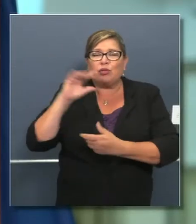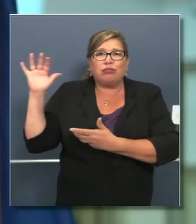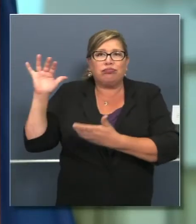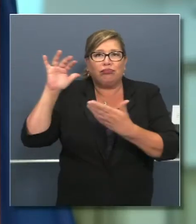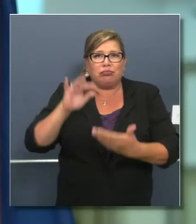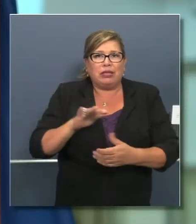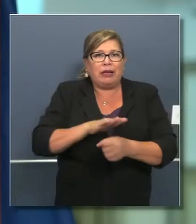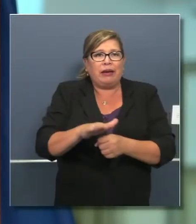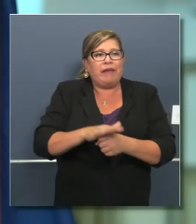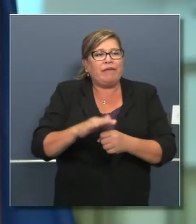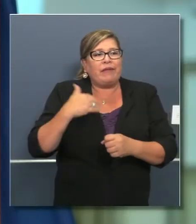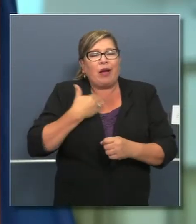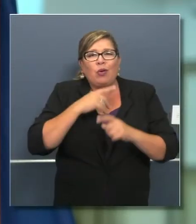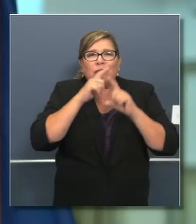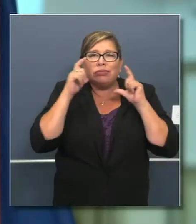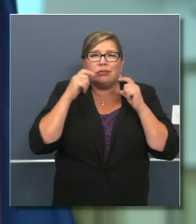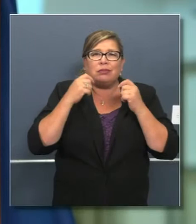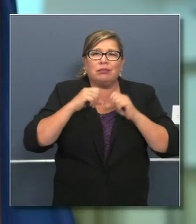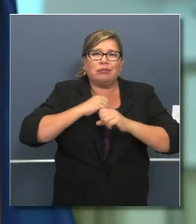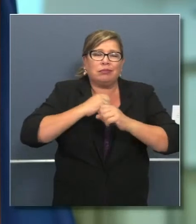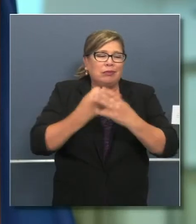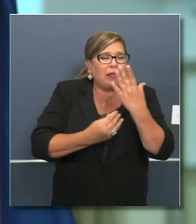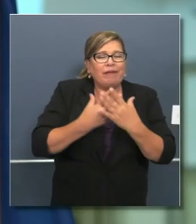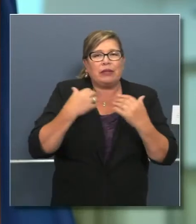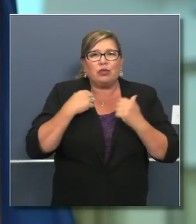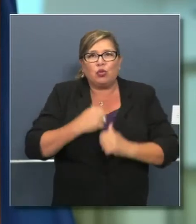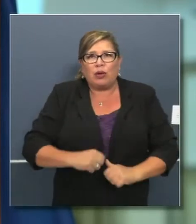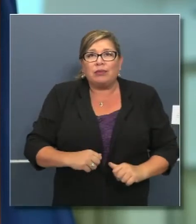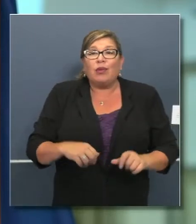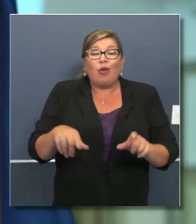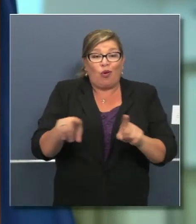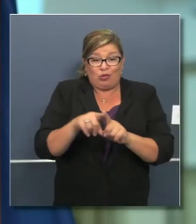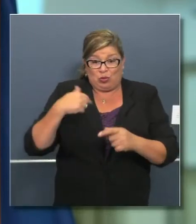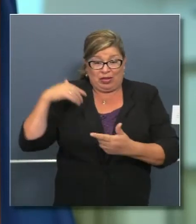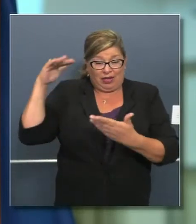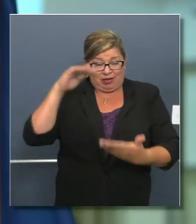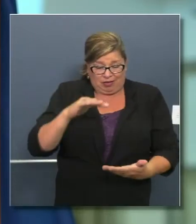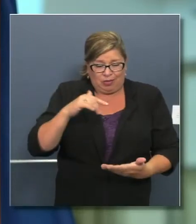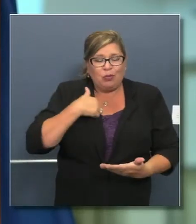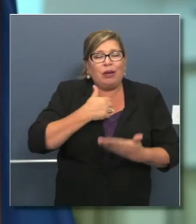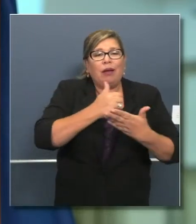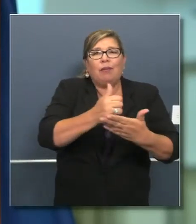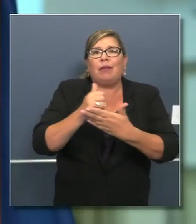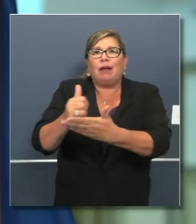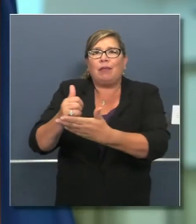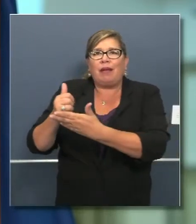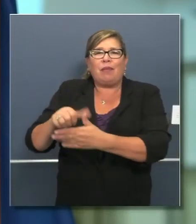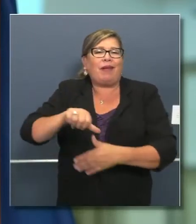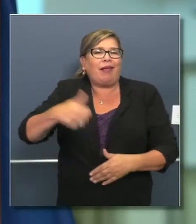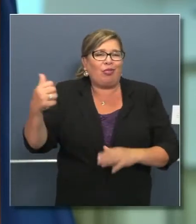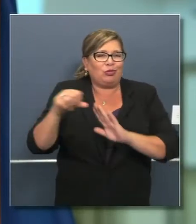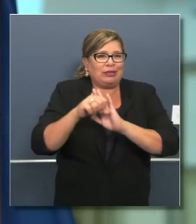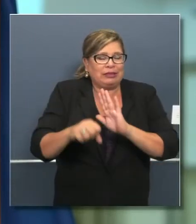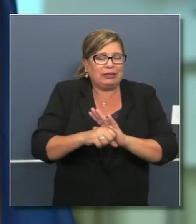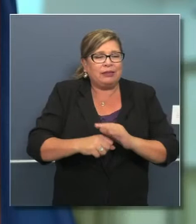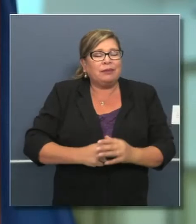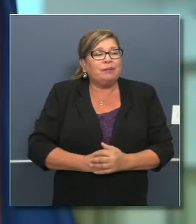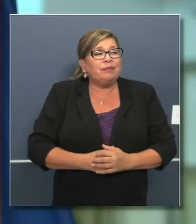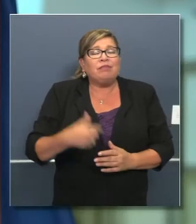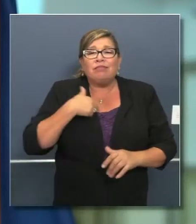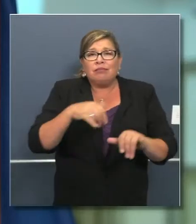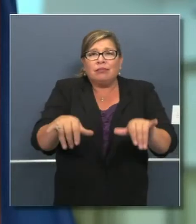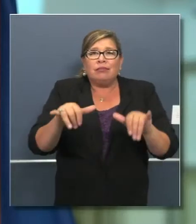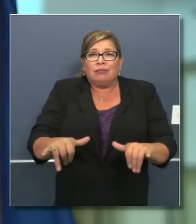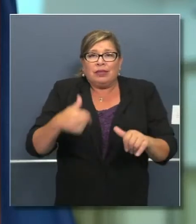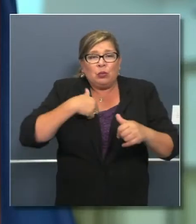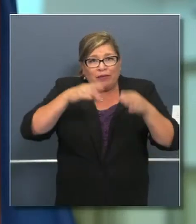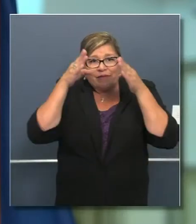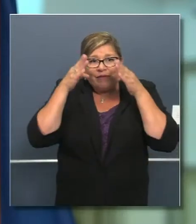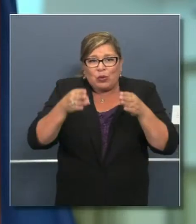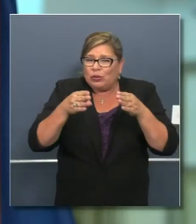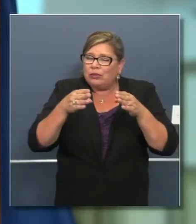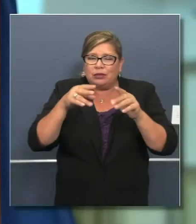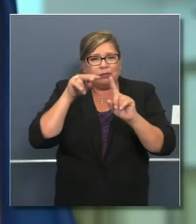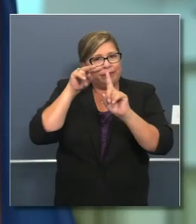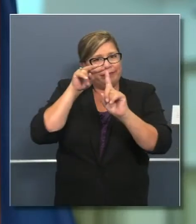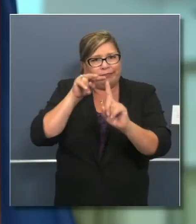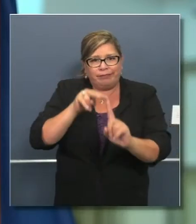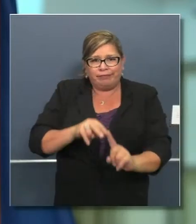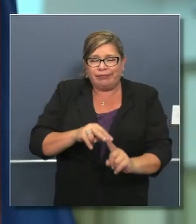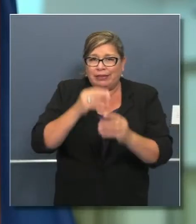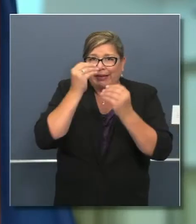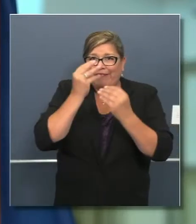our neighboring states we continue to focus like a laser on the data and continue always to consider